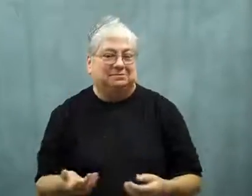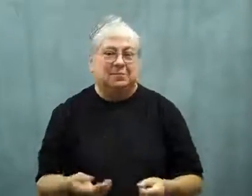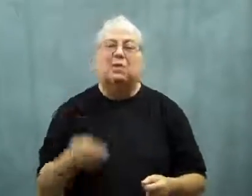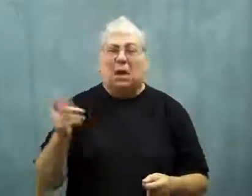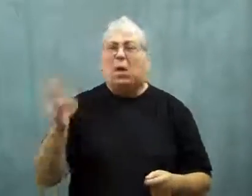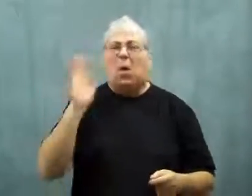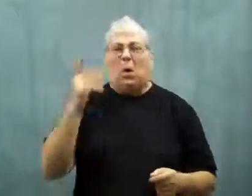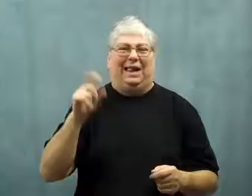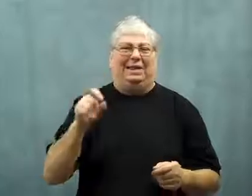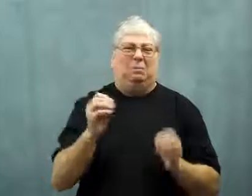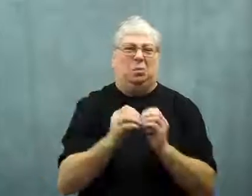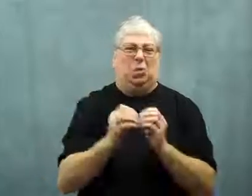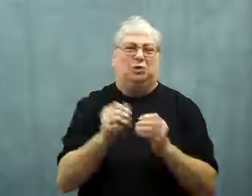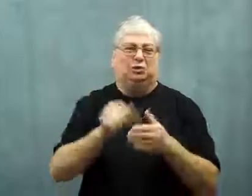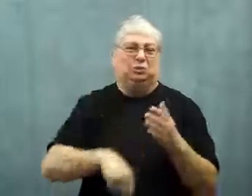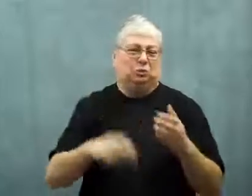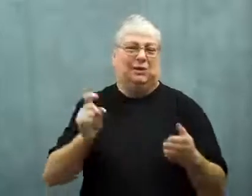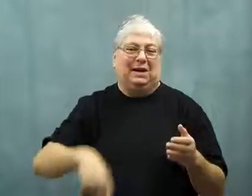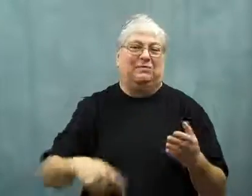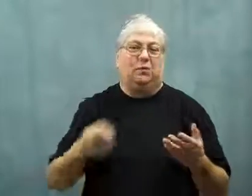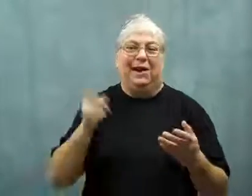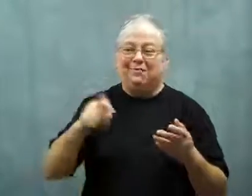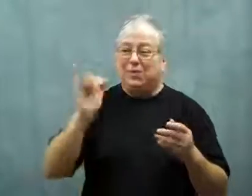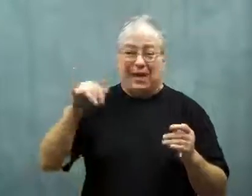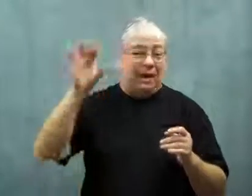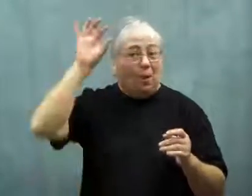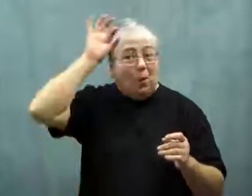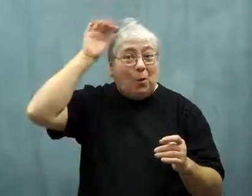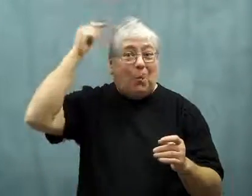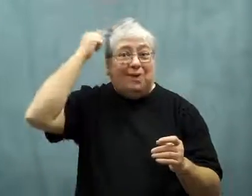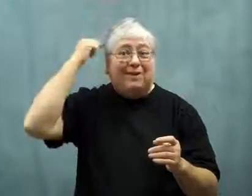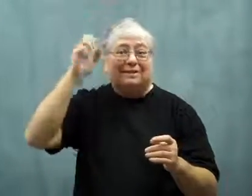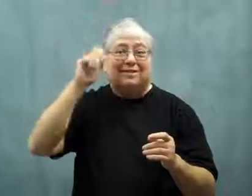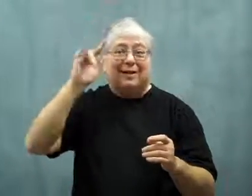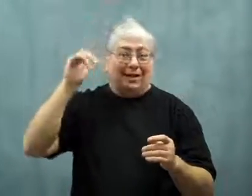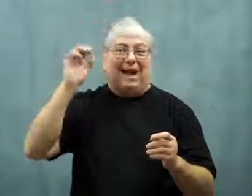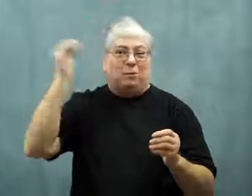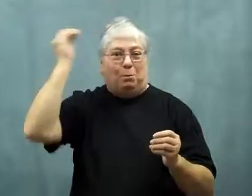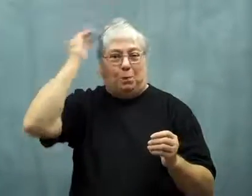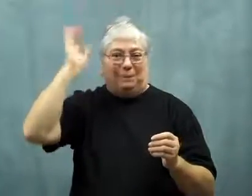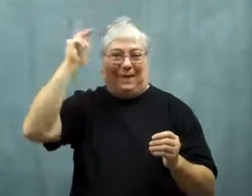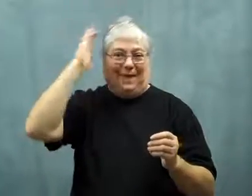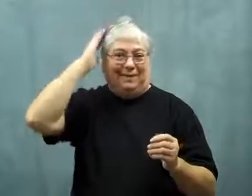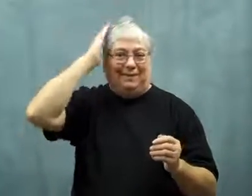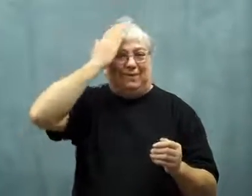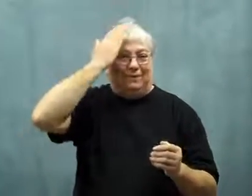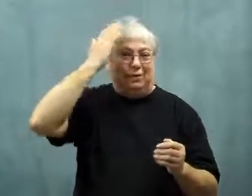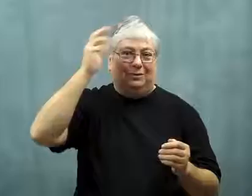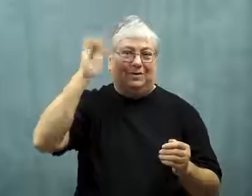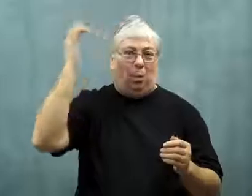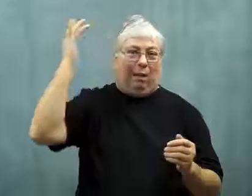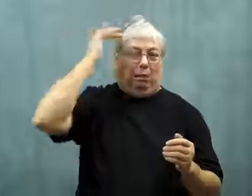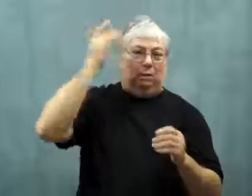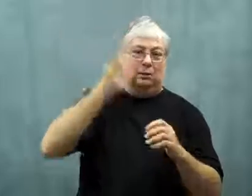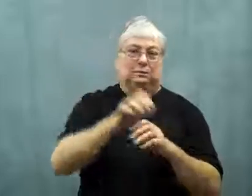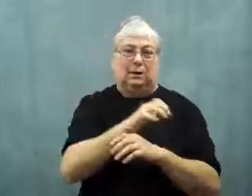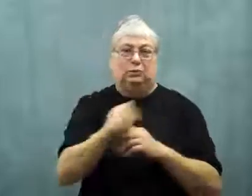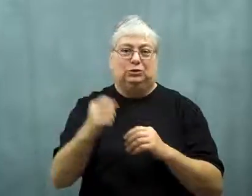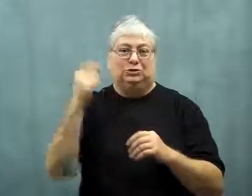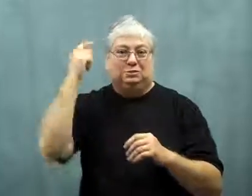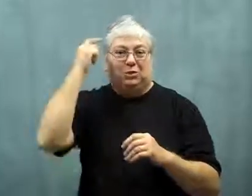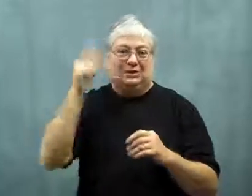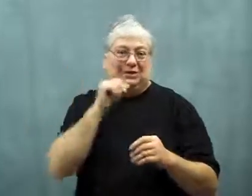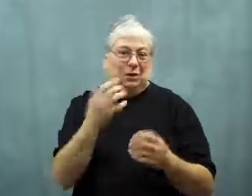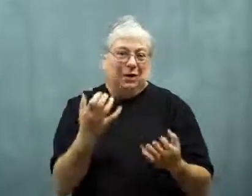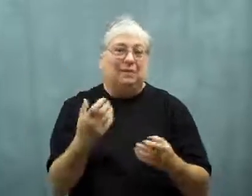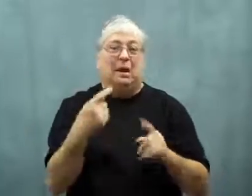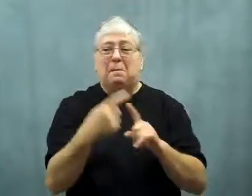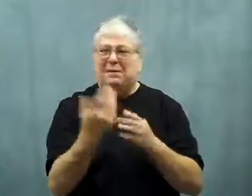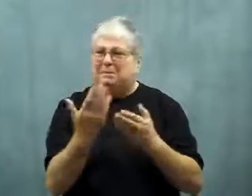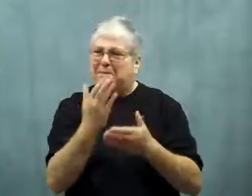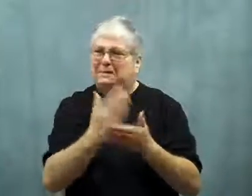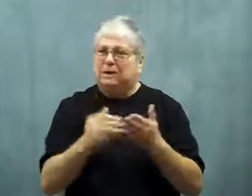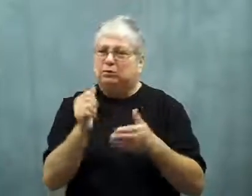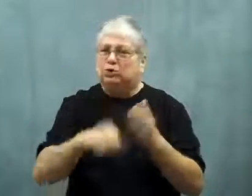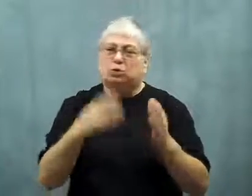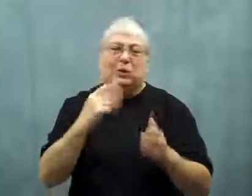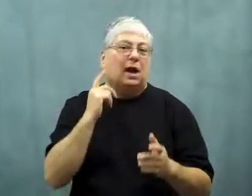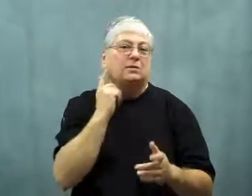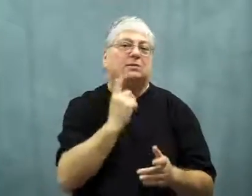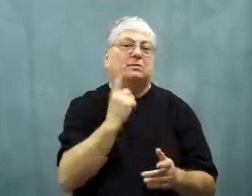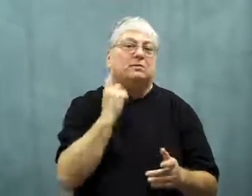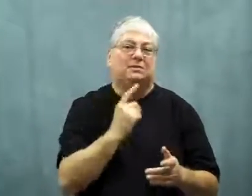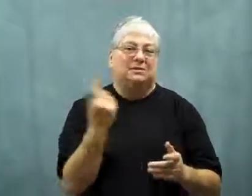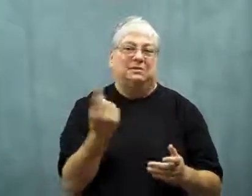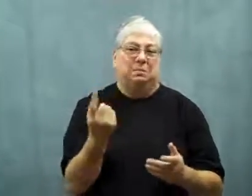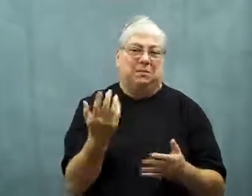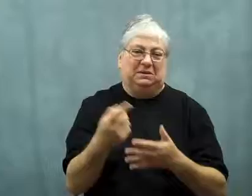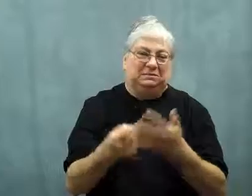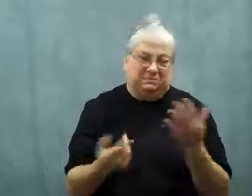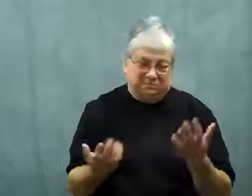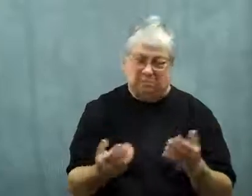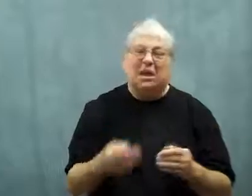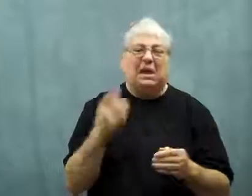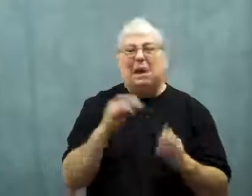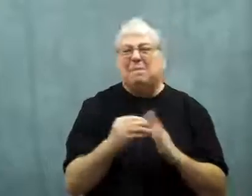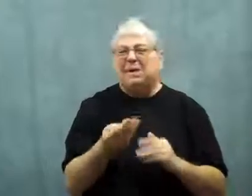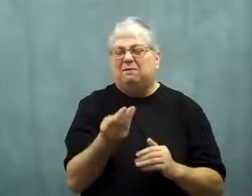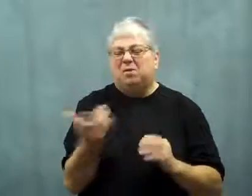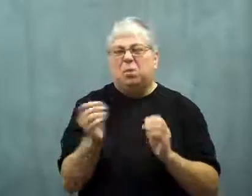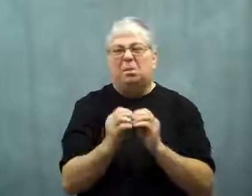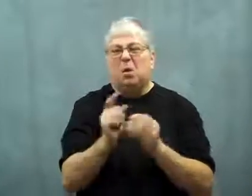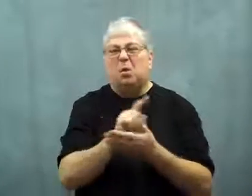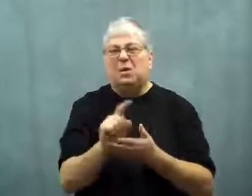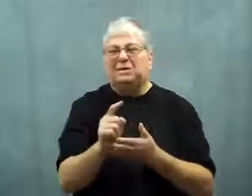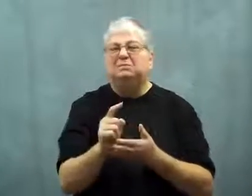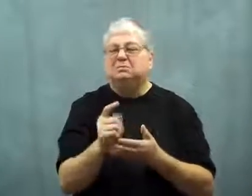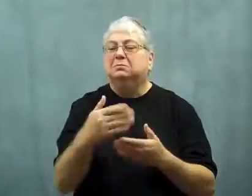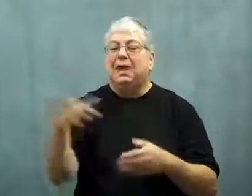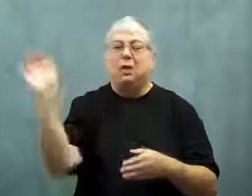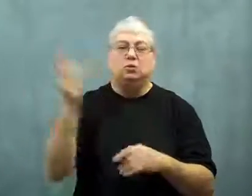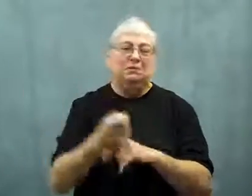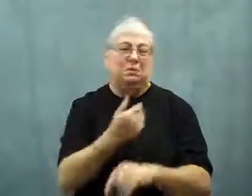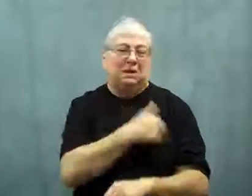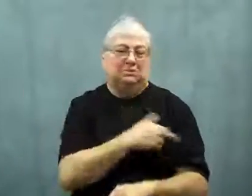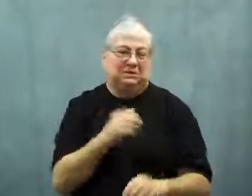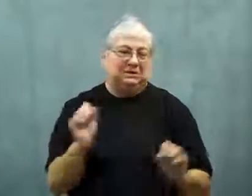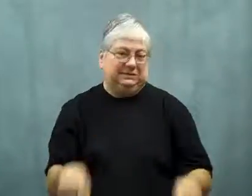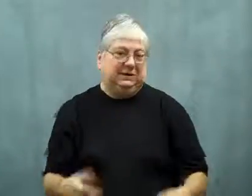She will need additional surgery to replace the piece removed from her skull.